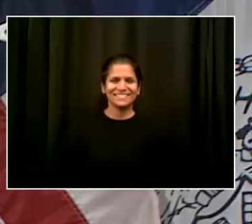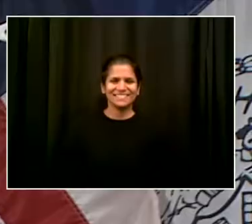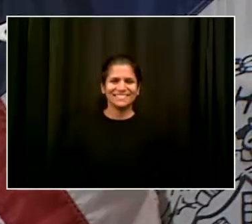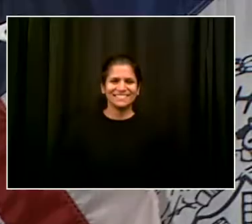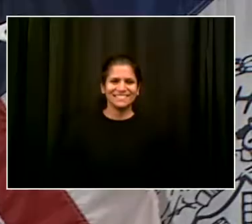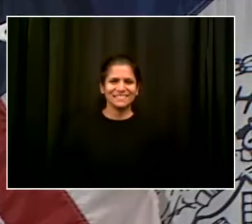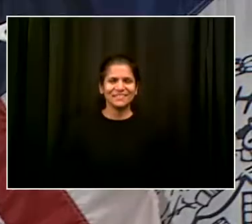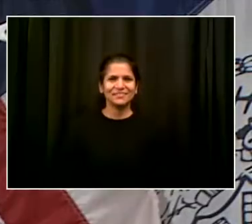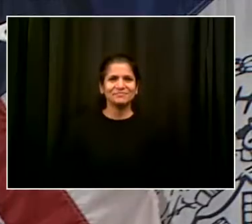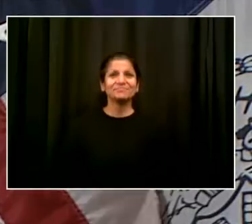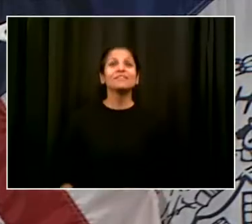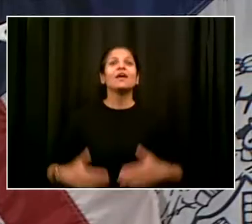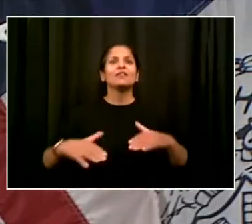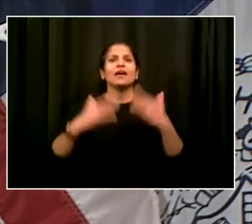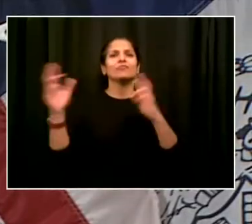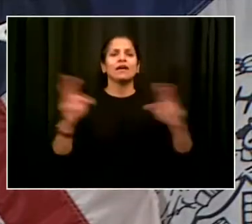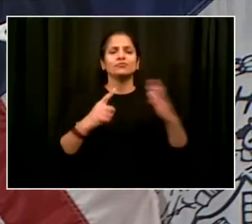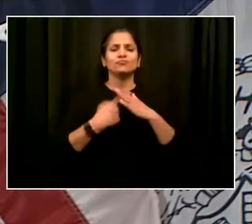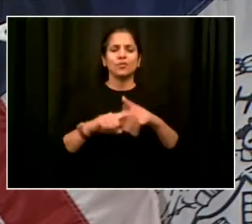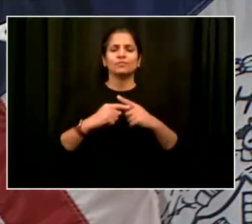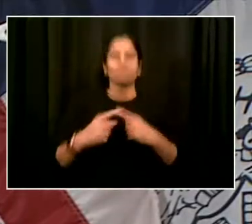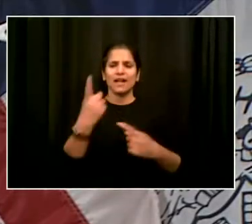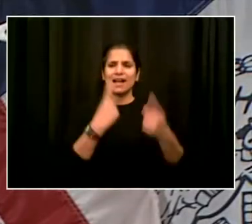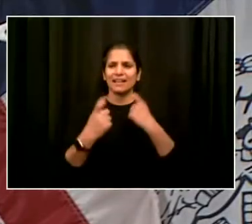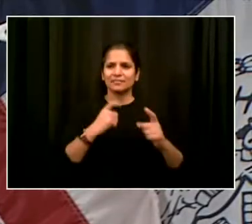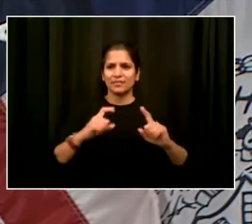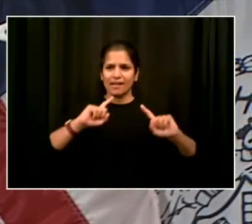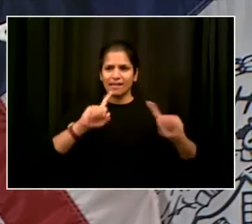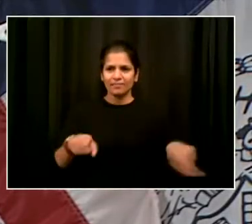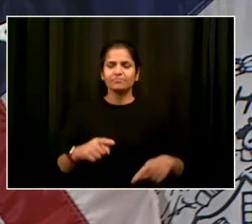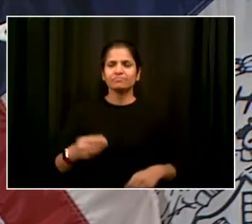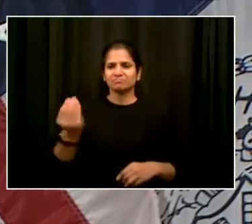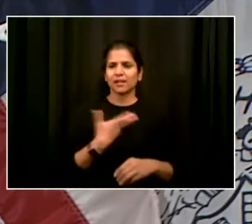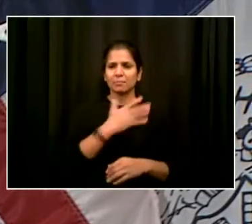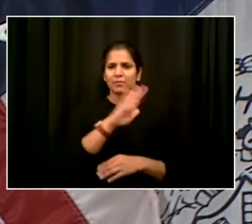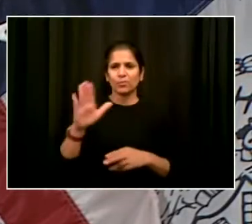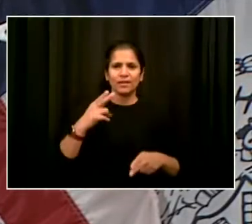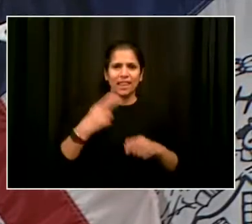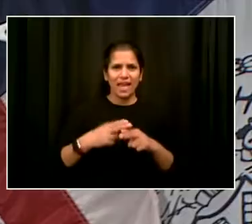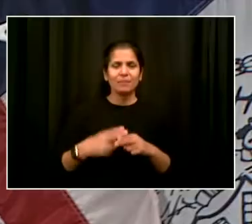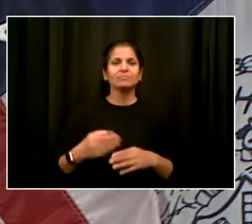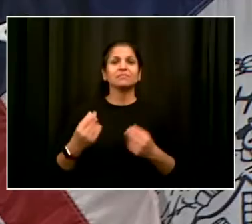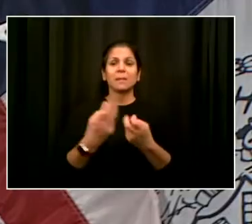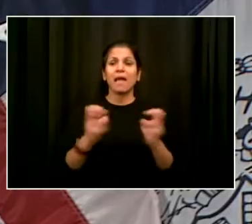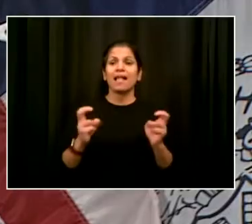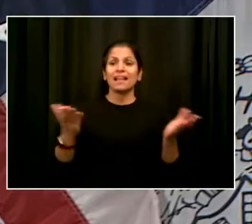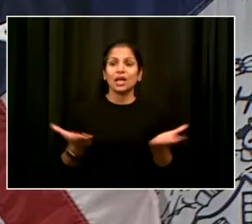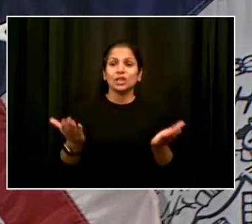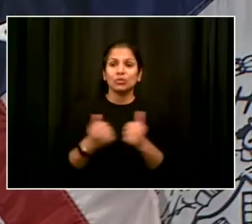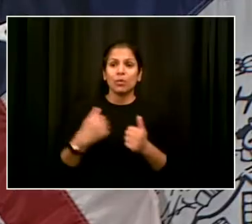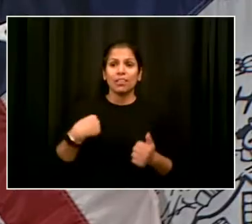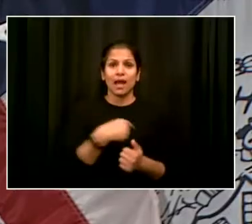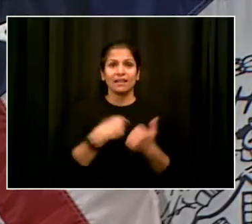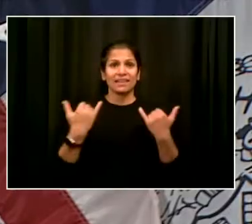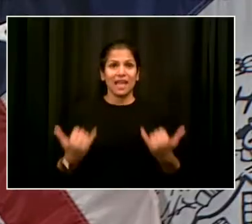WITH THAT LET'S TURN TO OUR COLLEAGUES IN THE MEDIAIA, PLEEE ASLET ME KNOW TTHE NAME AND THE OUTLET